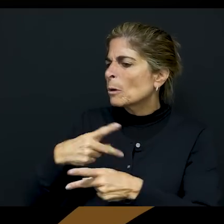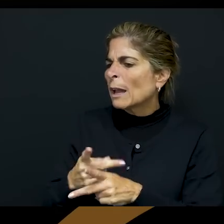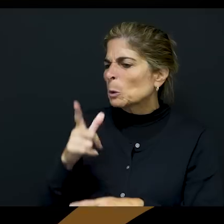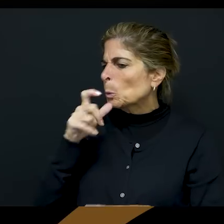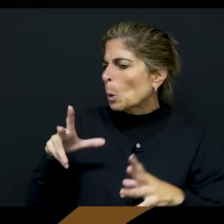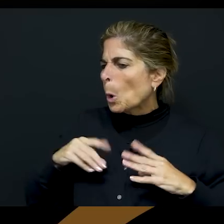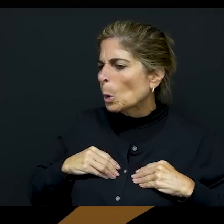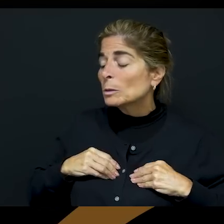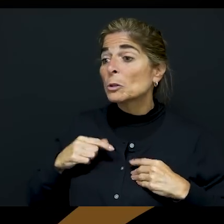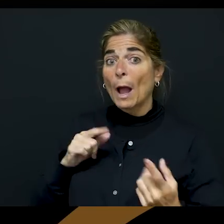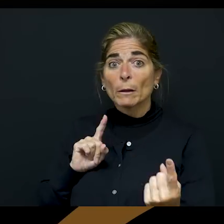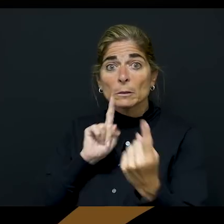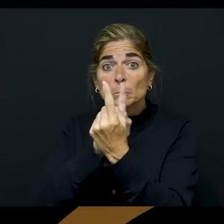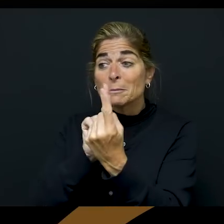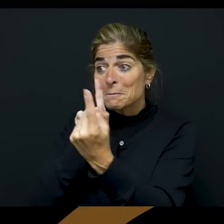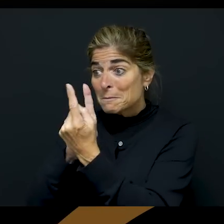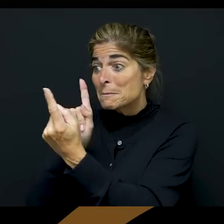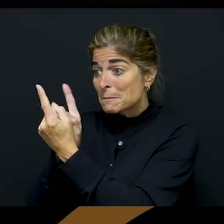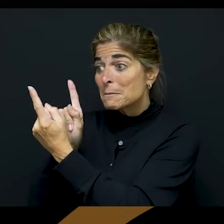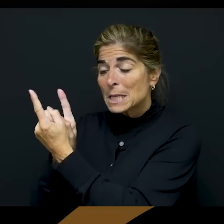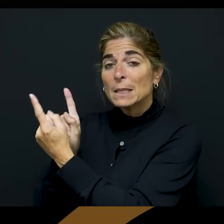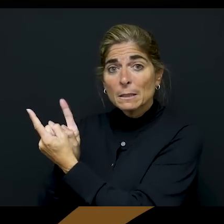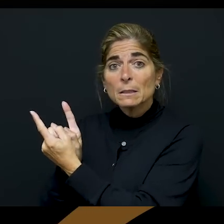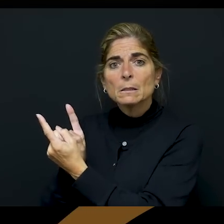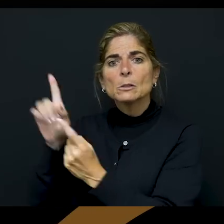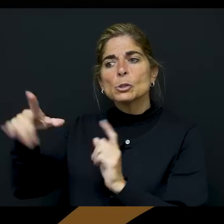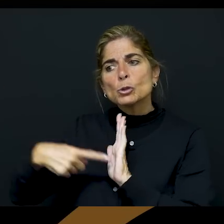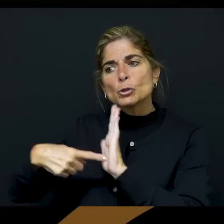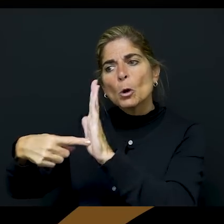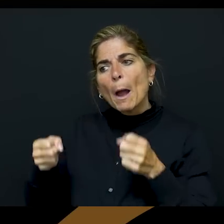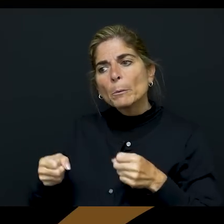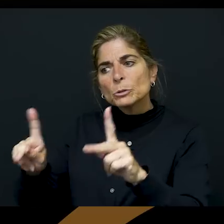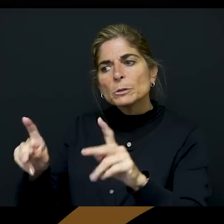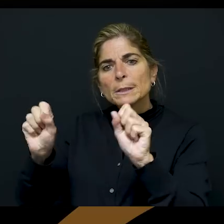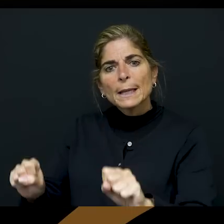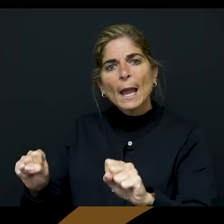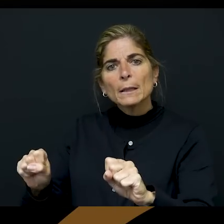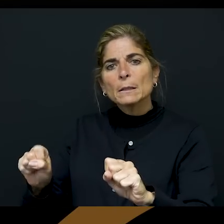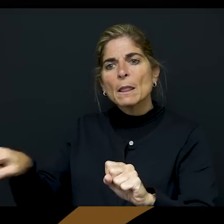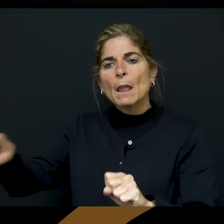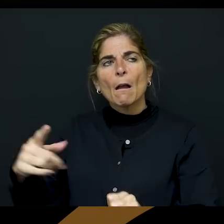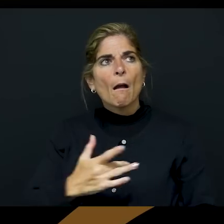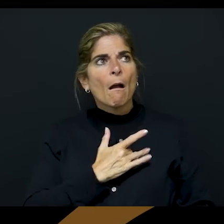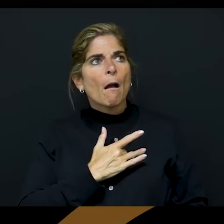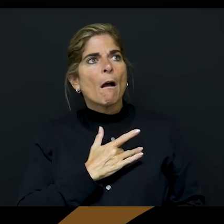And I would approach the people directly, started to show them the opportunity. I would touch their hearts and show them just